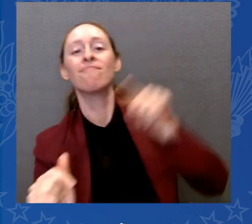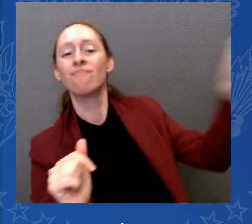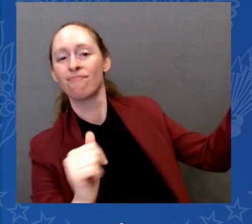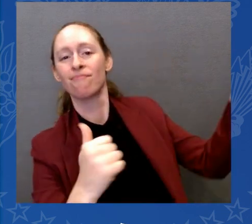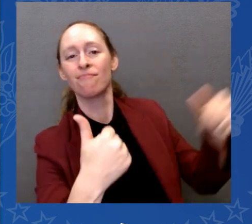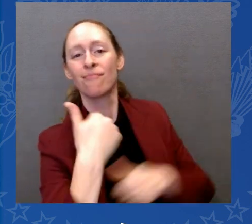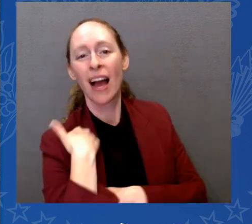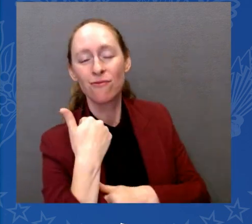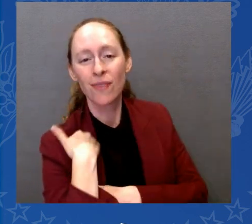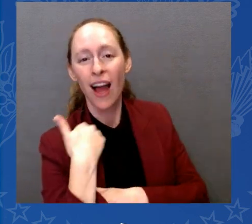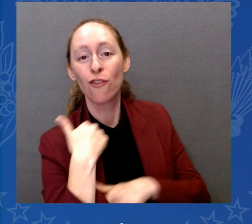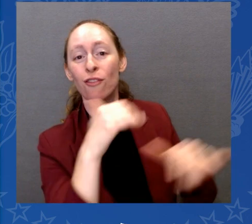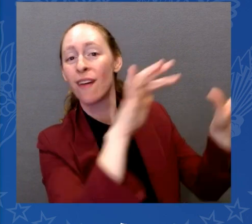Thank you, thank you, thank you.